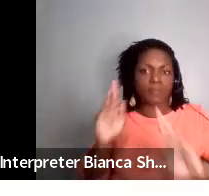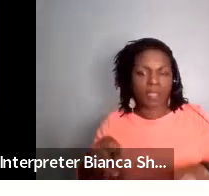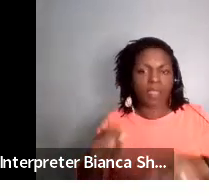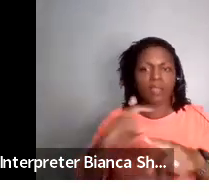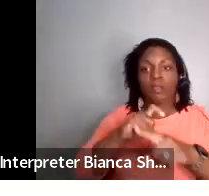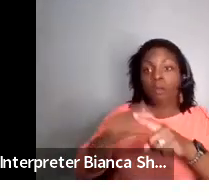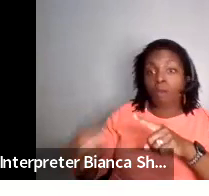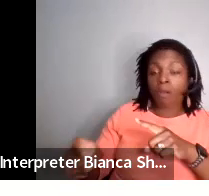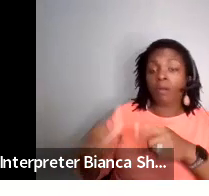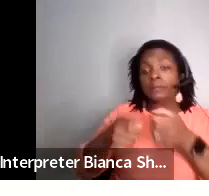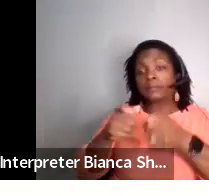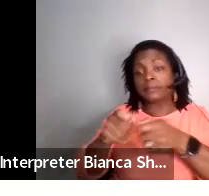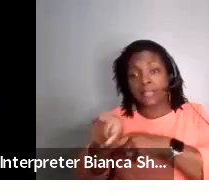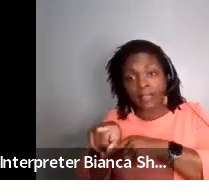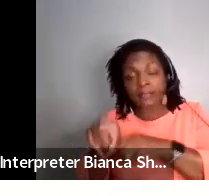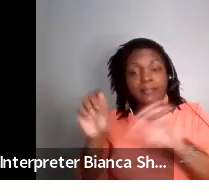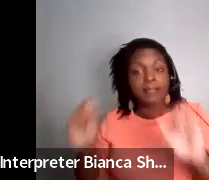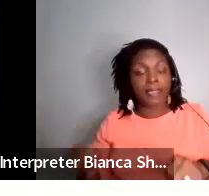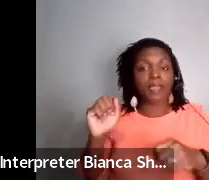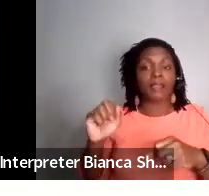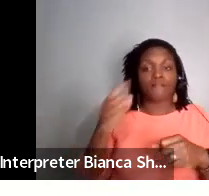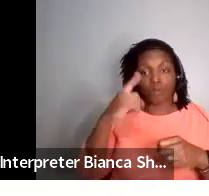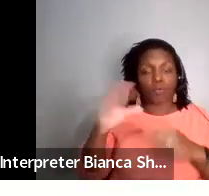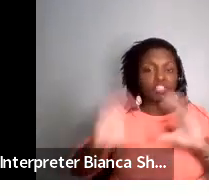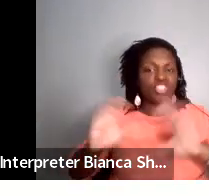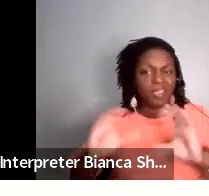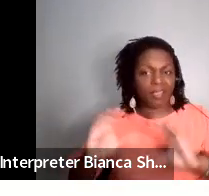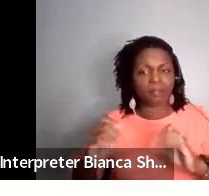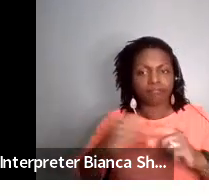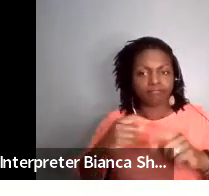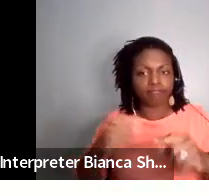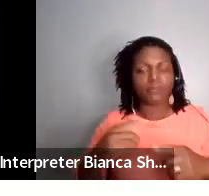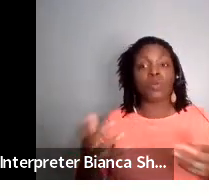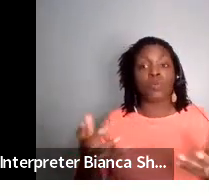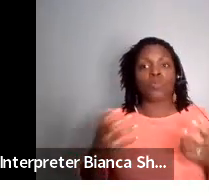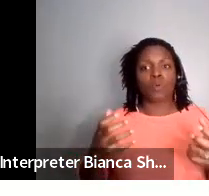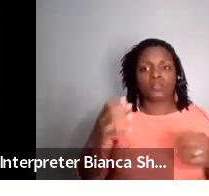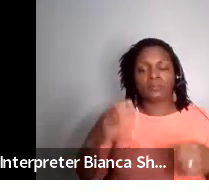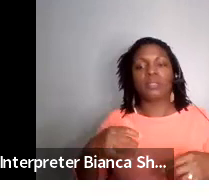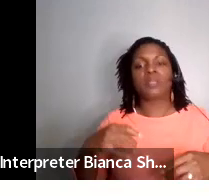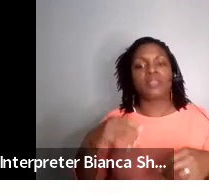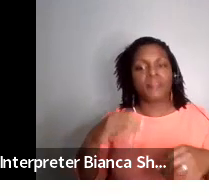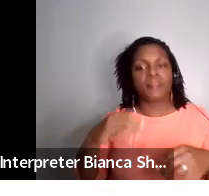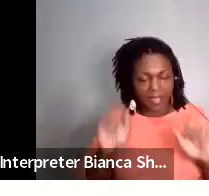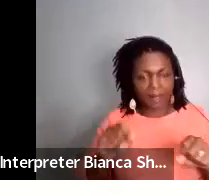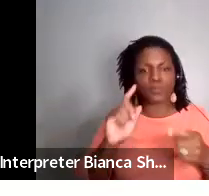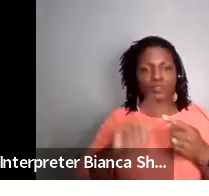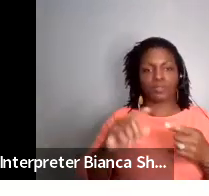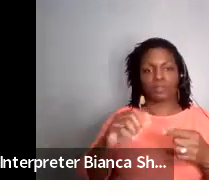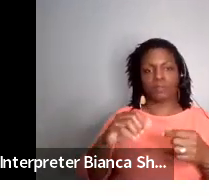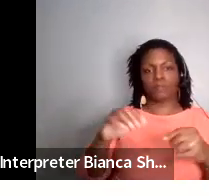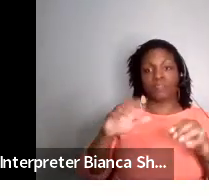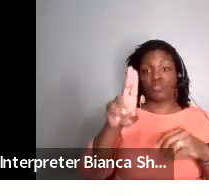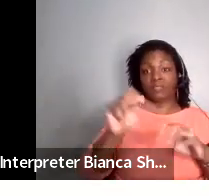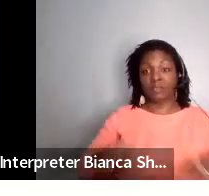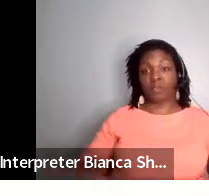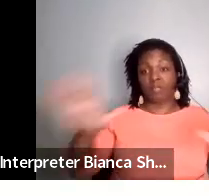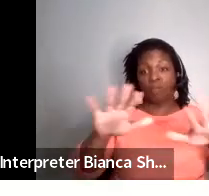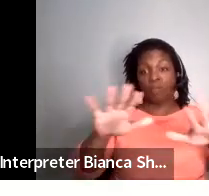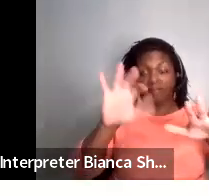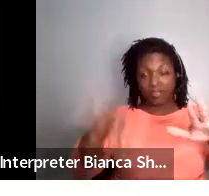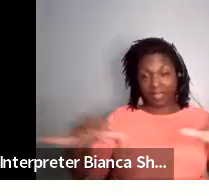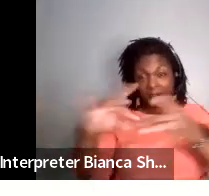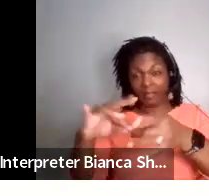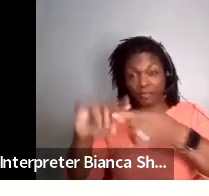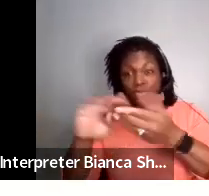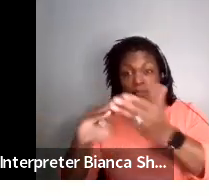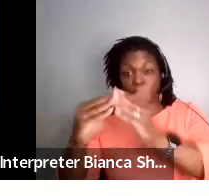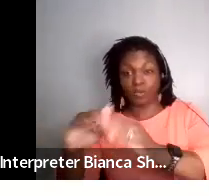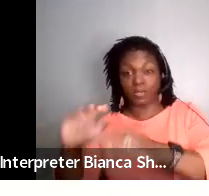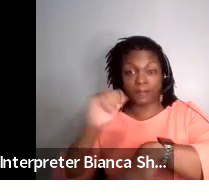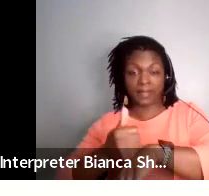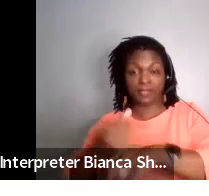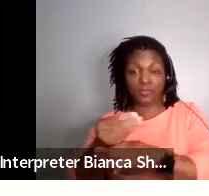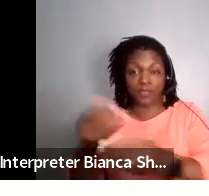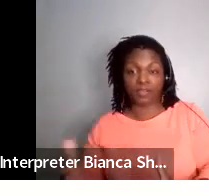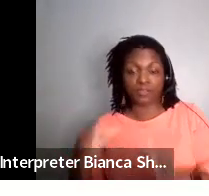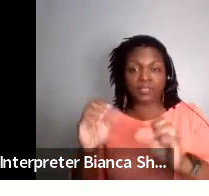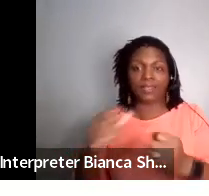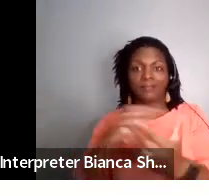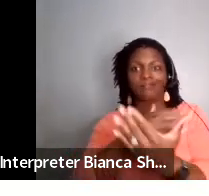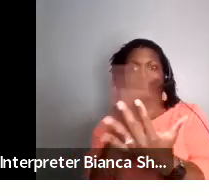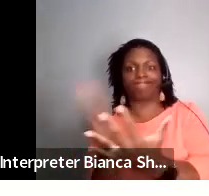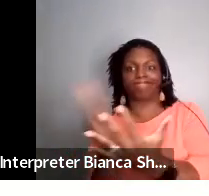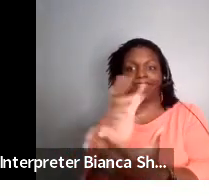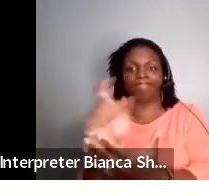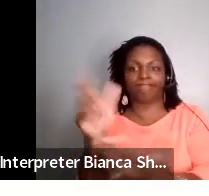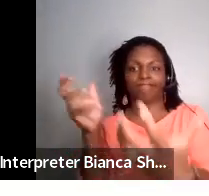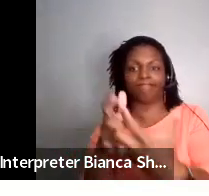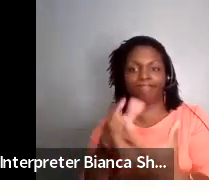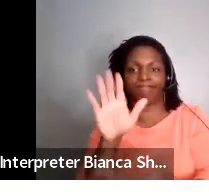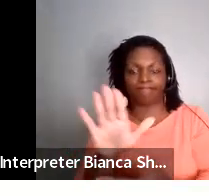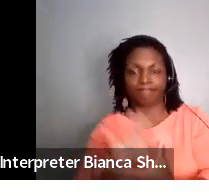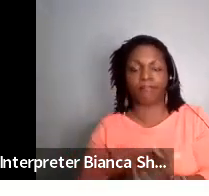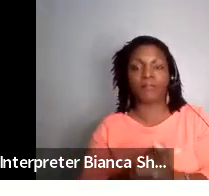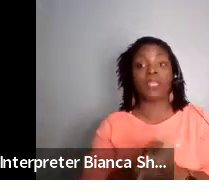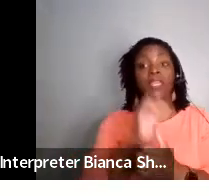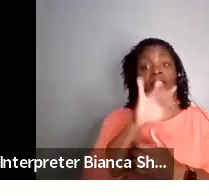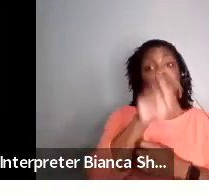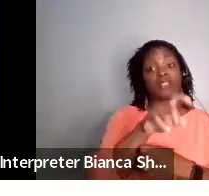In the long term our vision is to build a robust crisis, care, response system across the country that links callers to community based providers who can deliver a full range of prices, care services if needed. like mobile crisis teams are stabilization